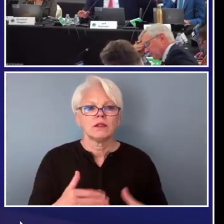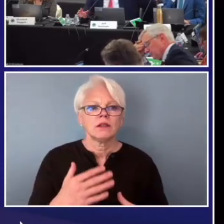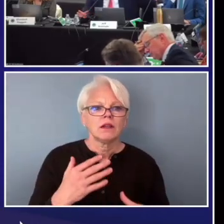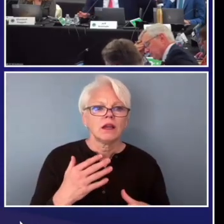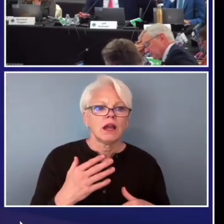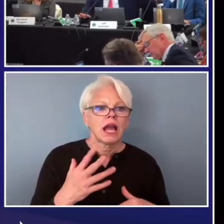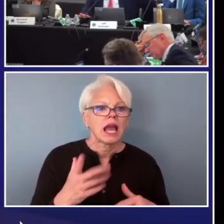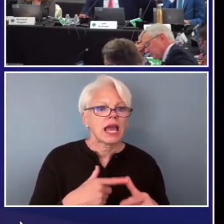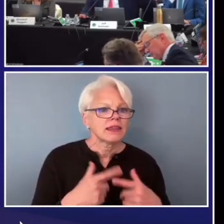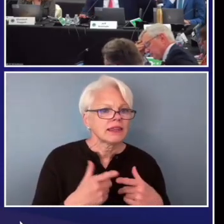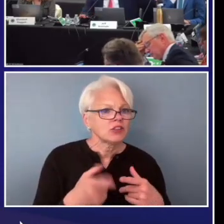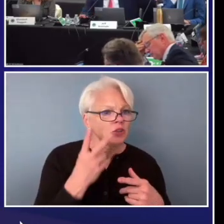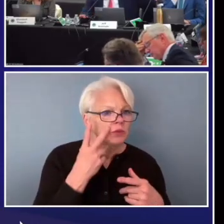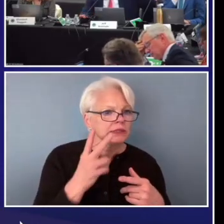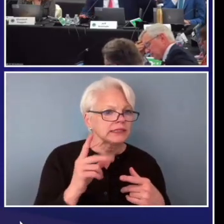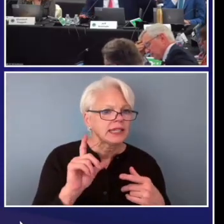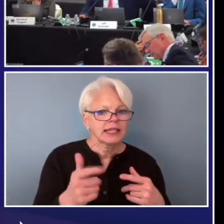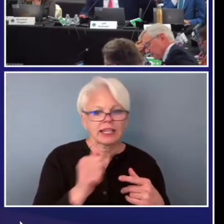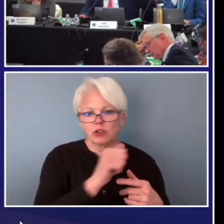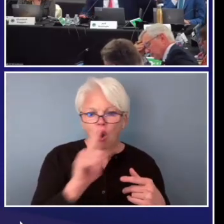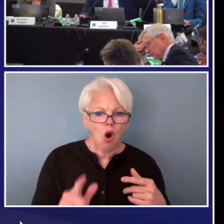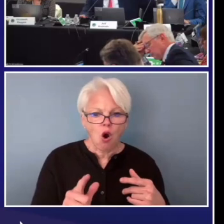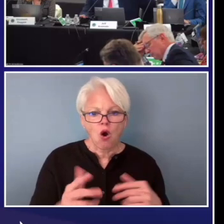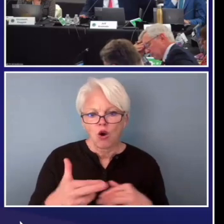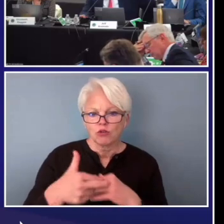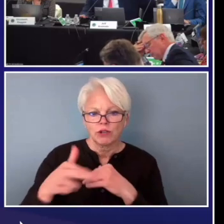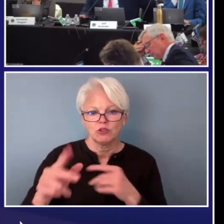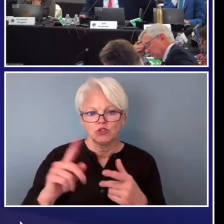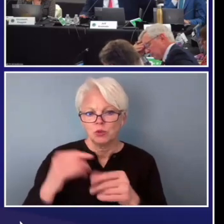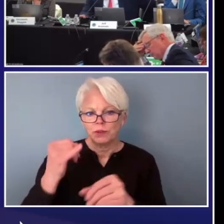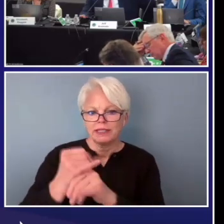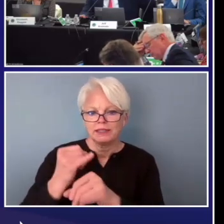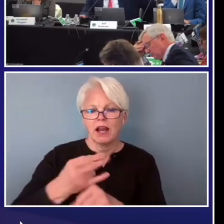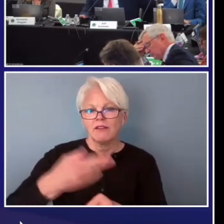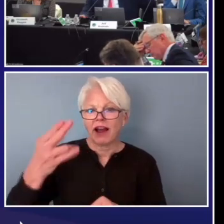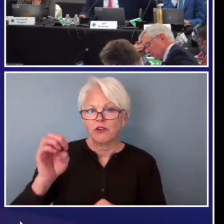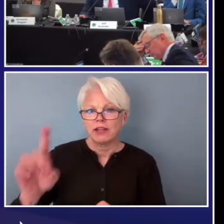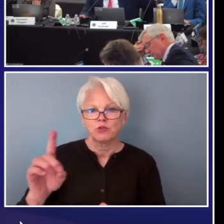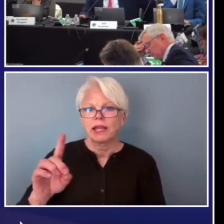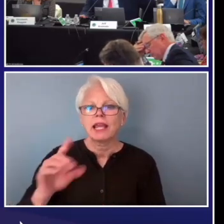later on all the, all the references to institution of higher education are now, uh, institution.